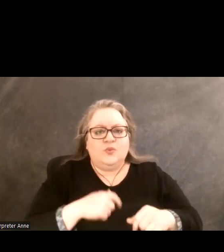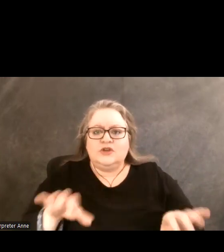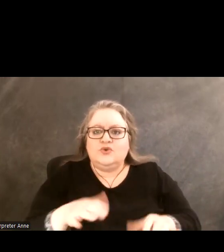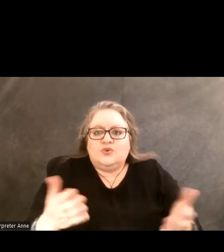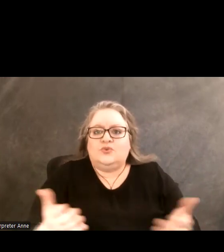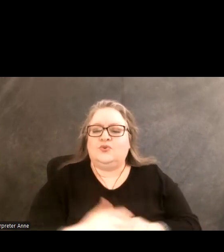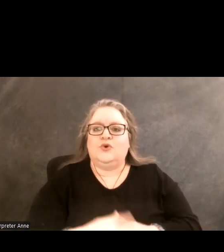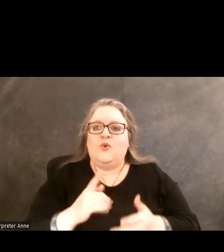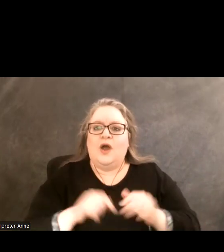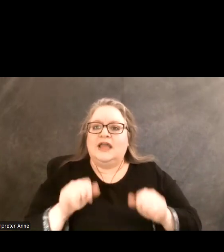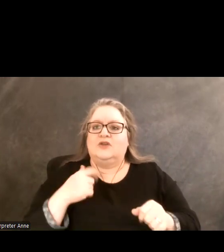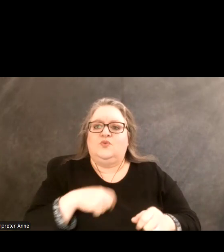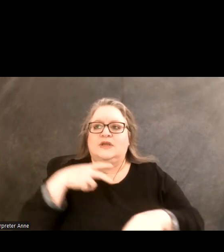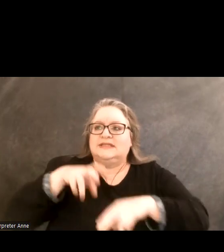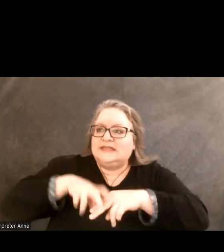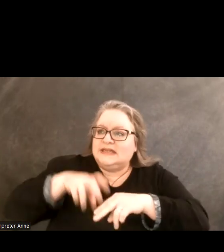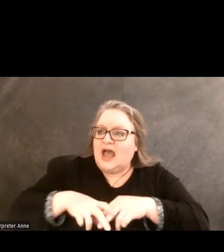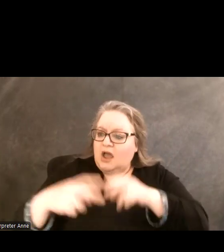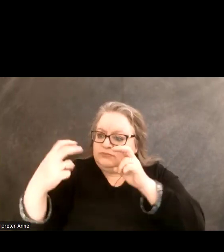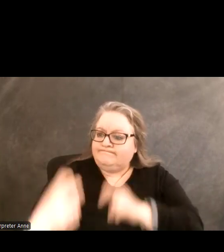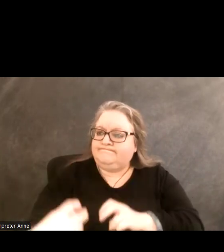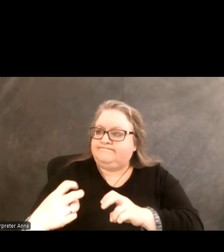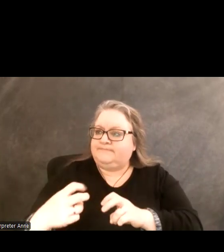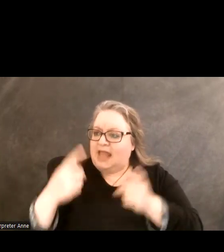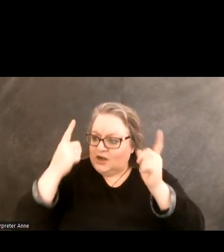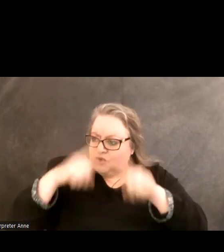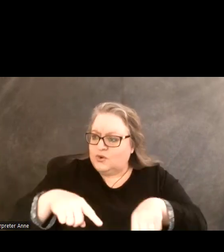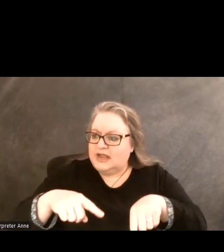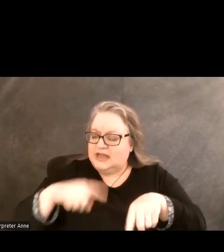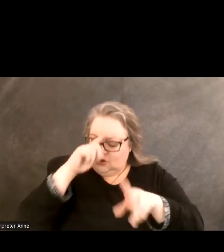down and agree to, to iron out this conundrum so that these